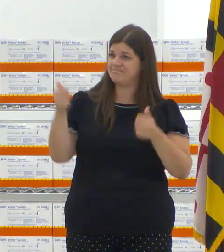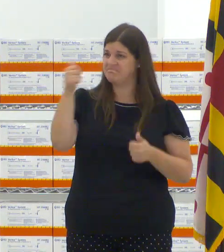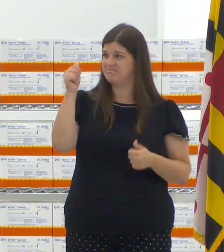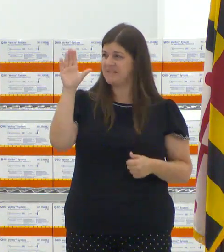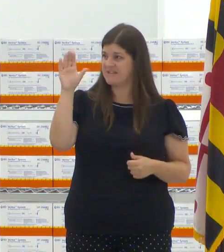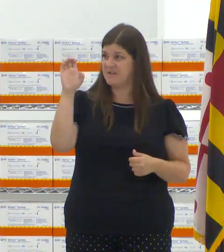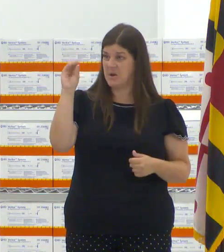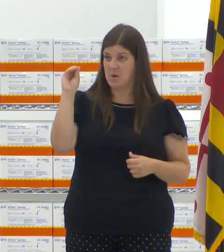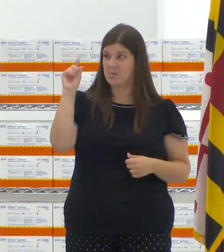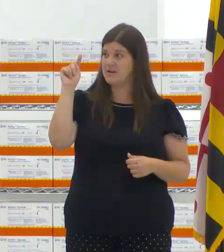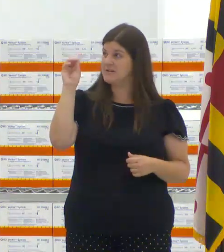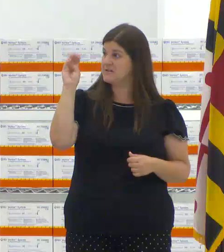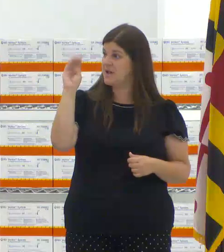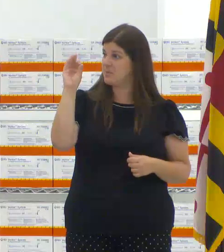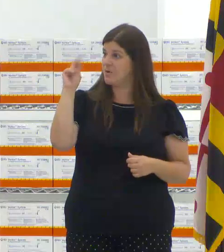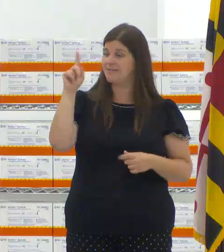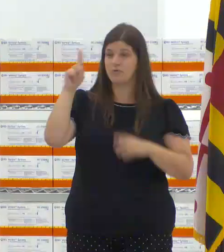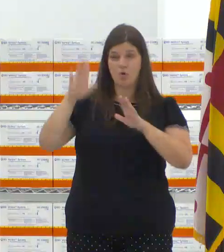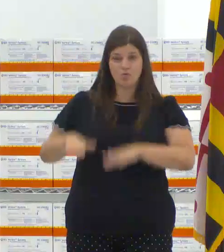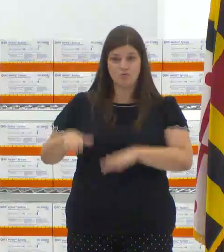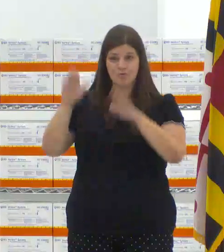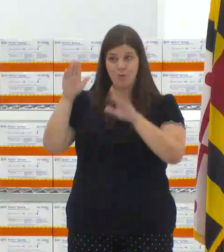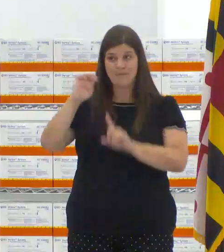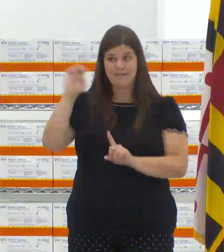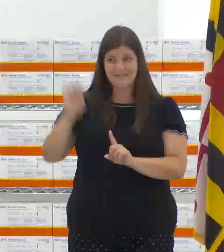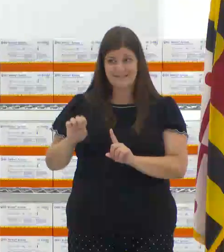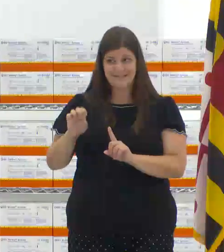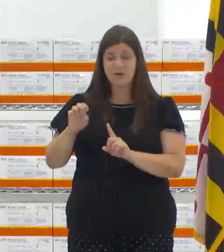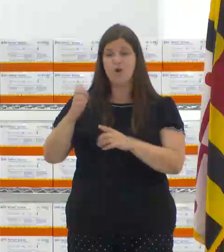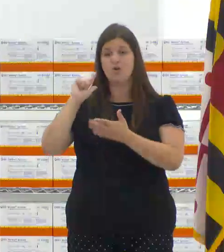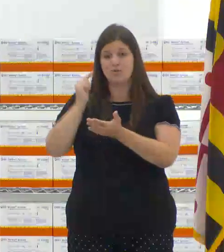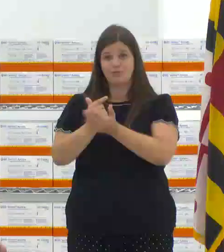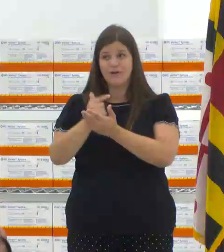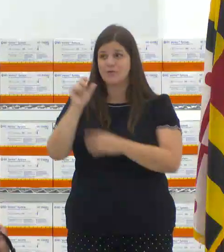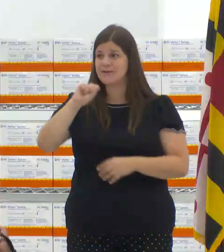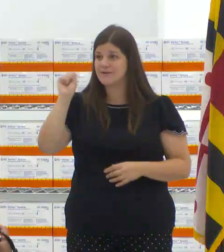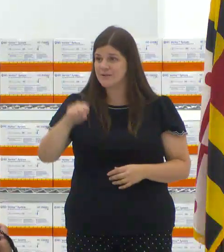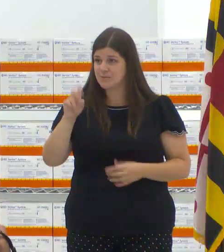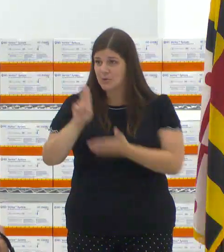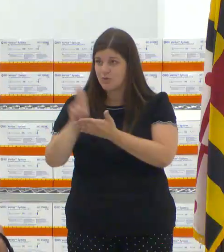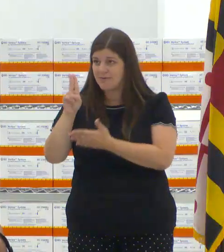over to Governor Hogan, who is good news to share about our continued partnership. Governor Hogan.